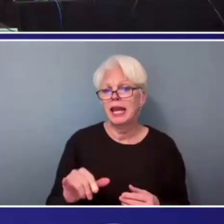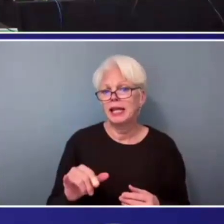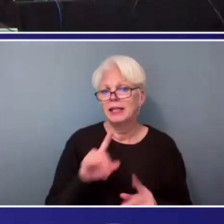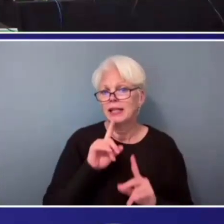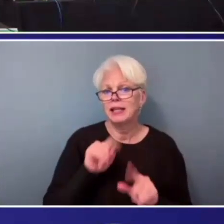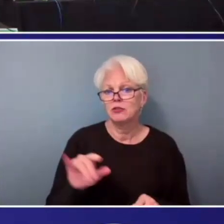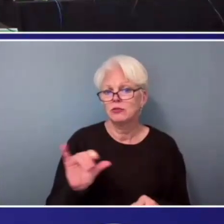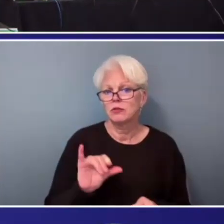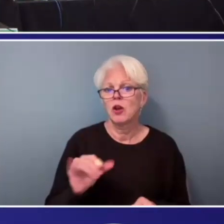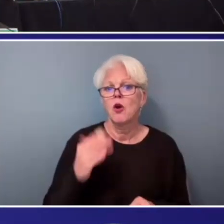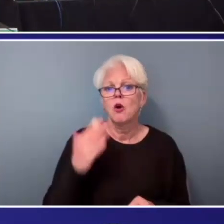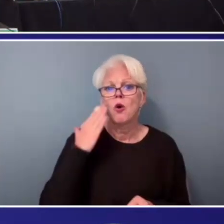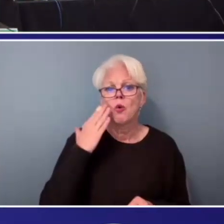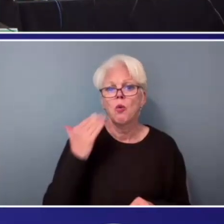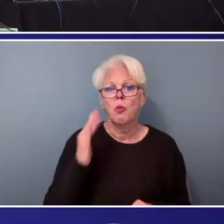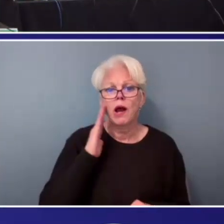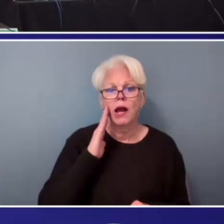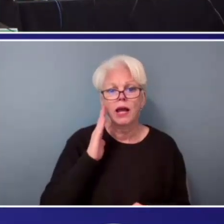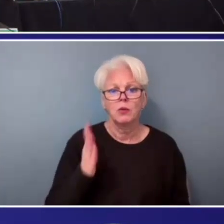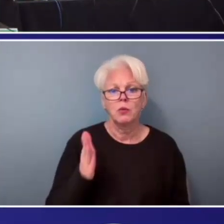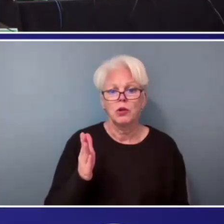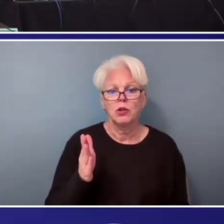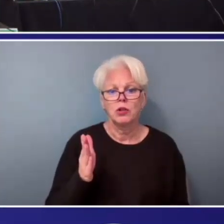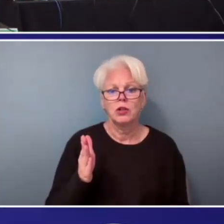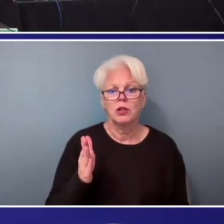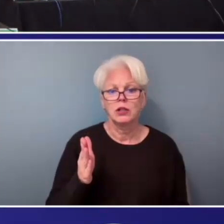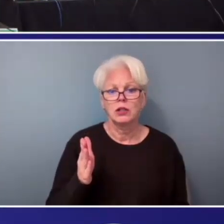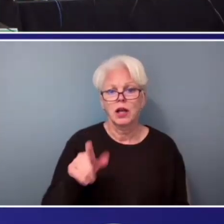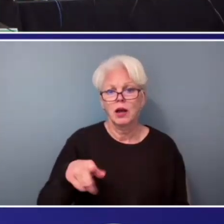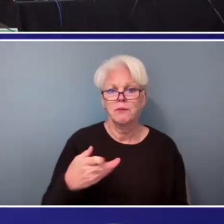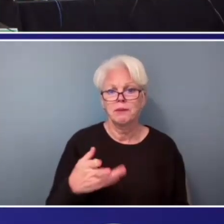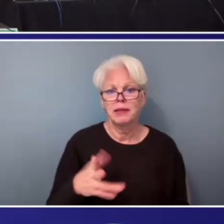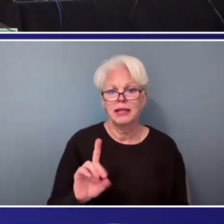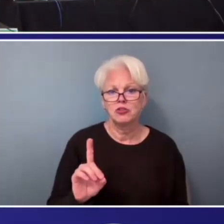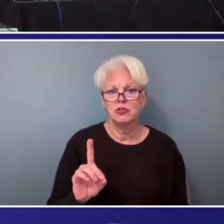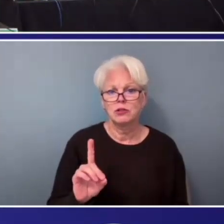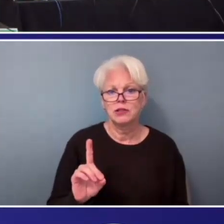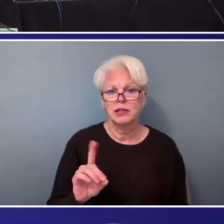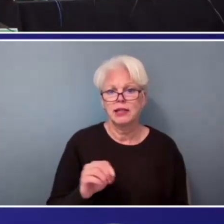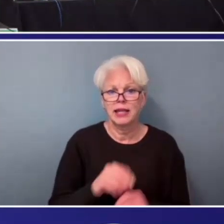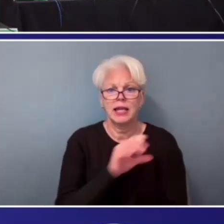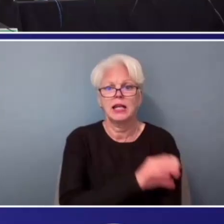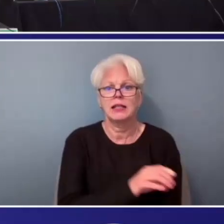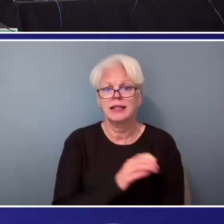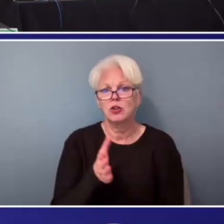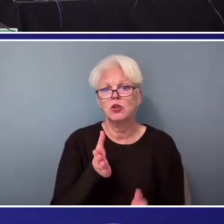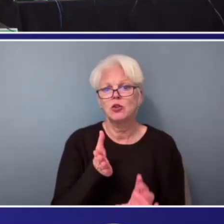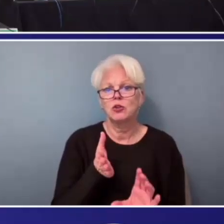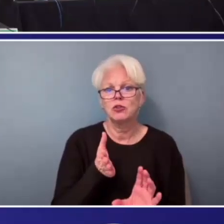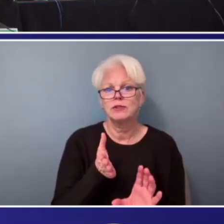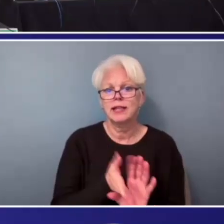why would a PhD in clinical psychology not be here and why?